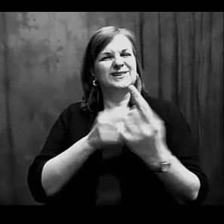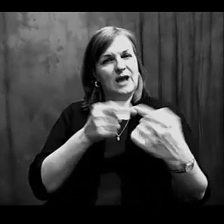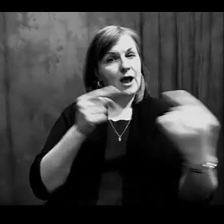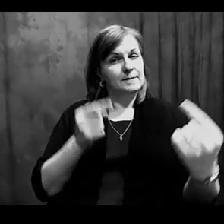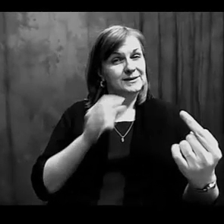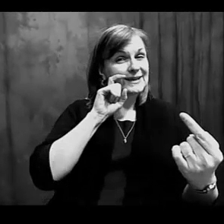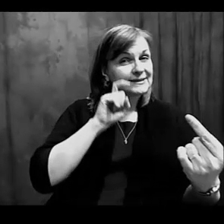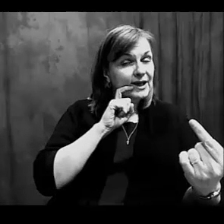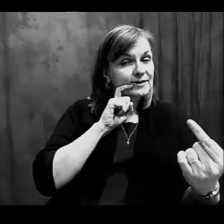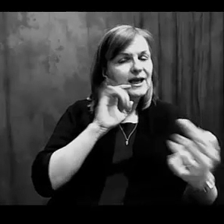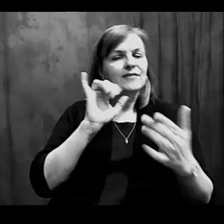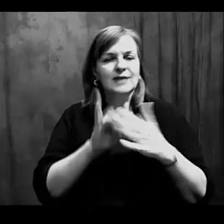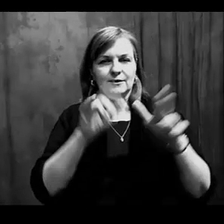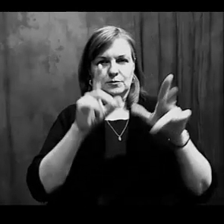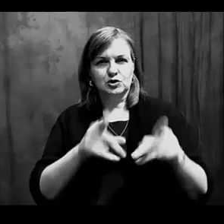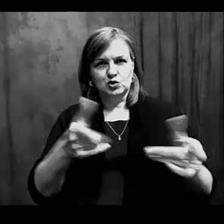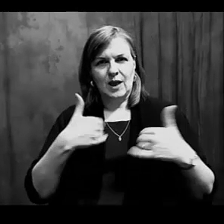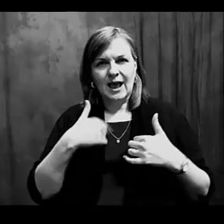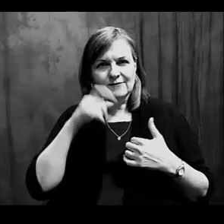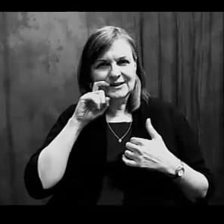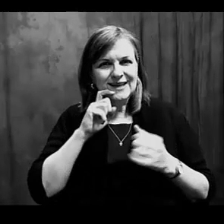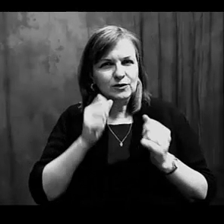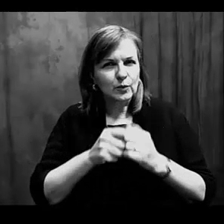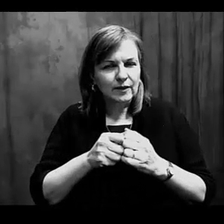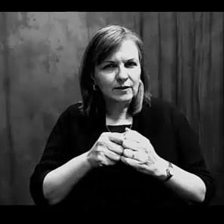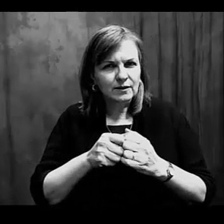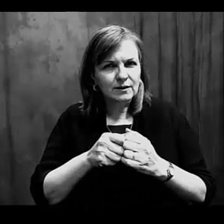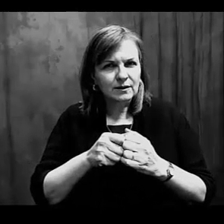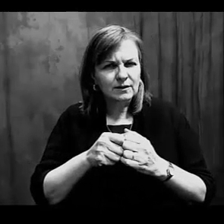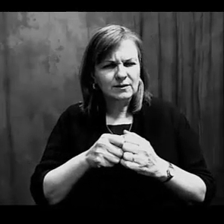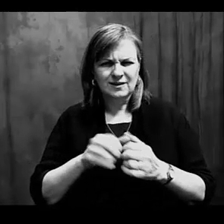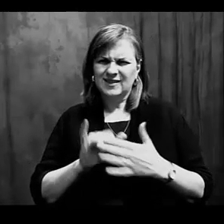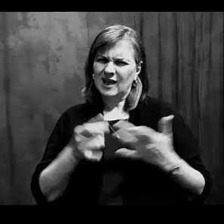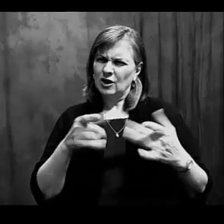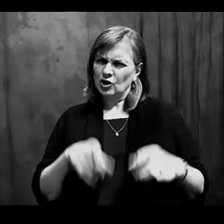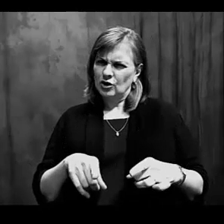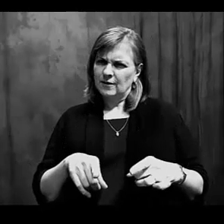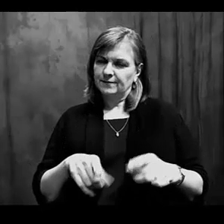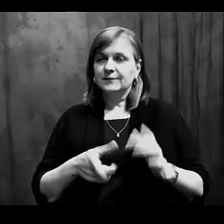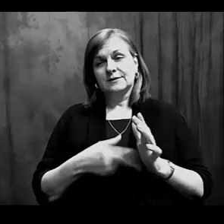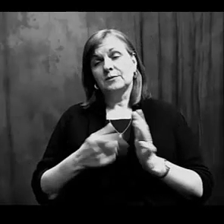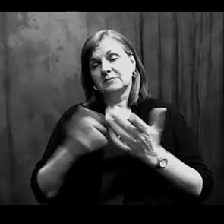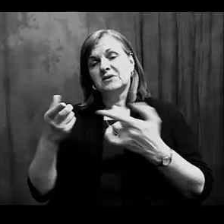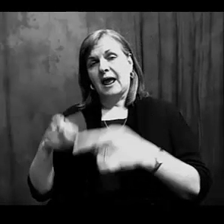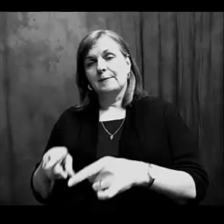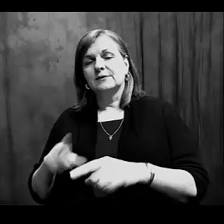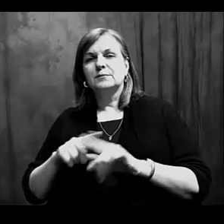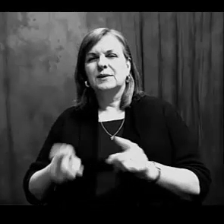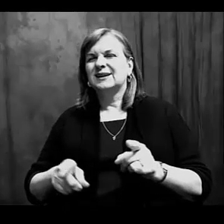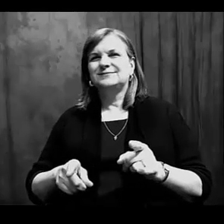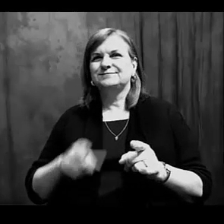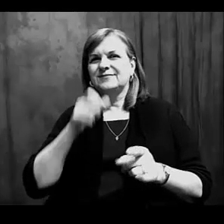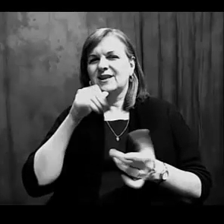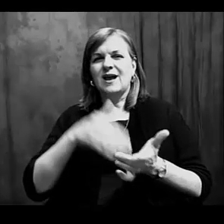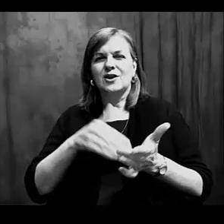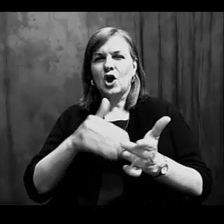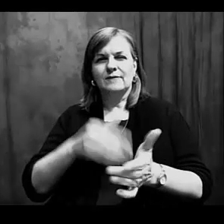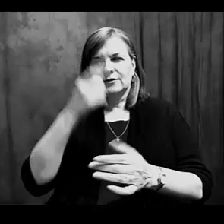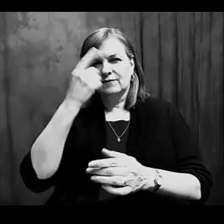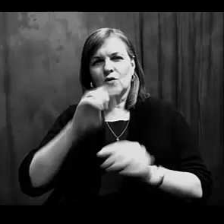of the opposite sex OK so does that occur?? well it does in some cases